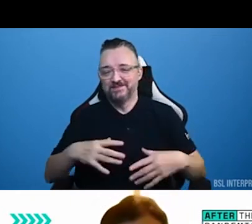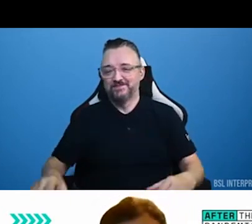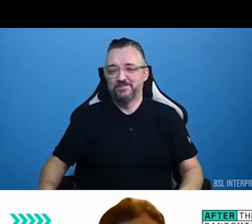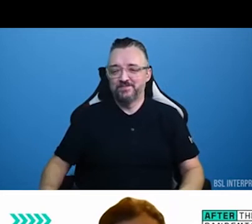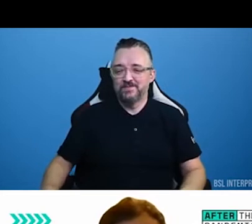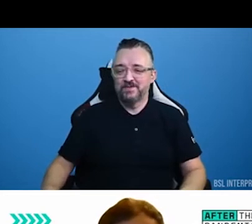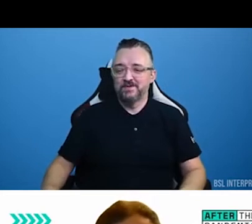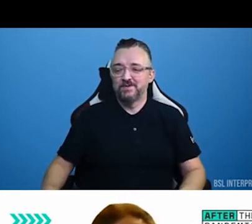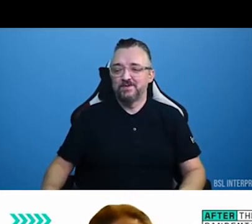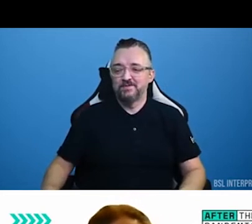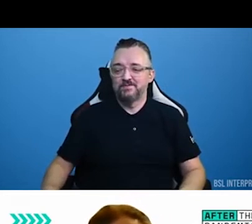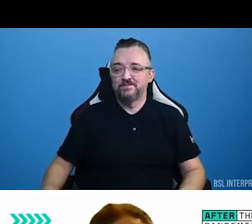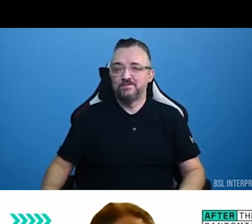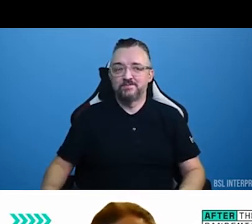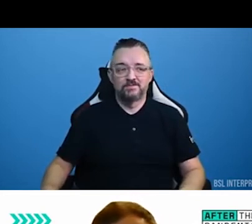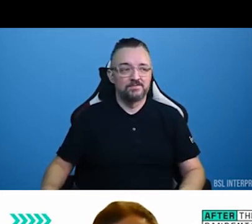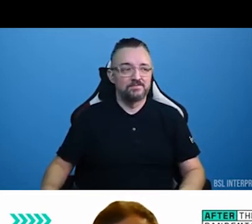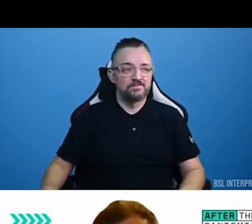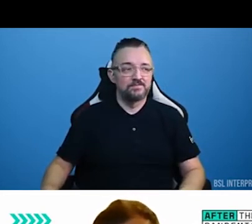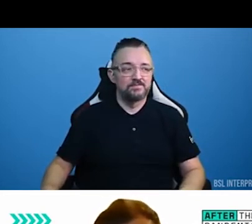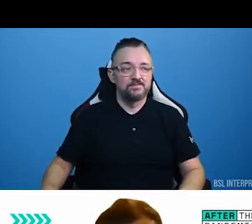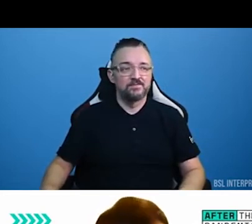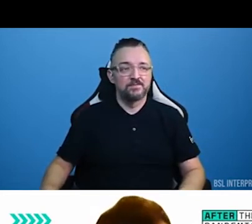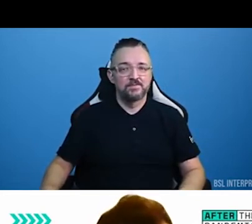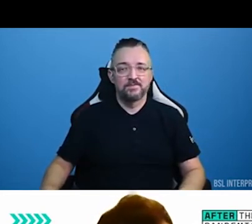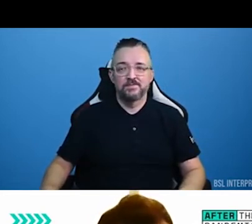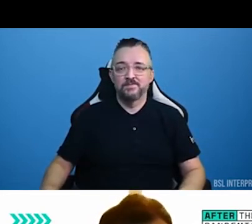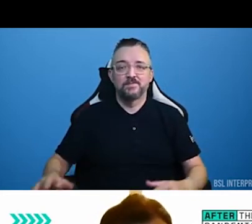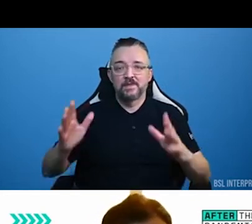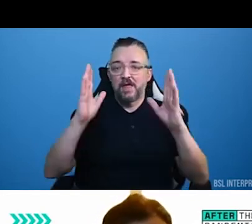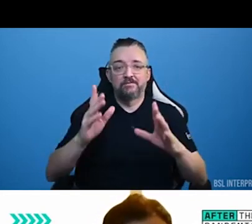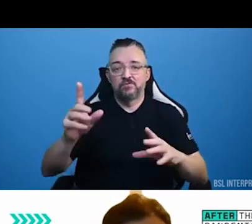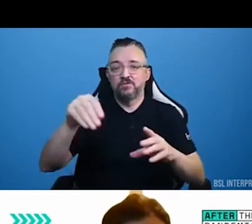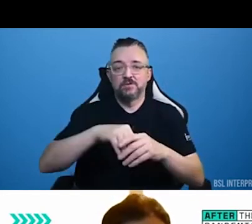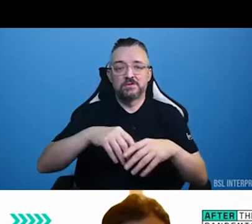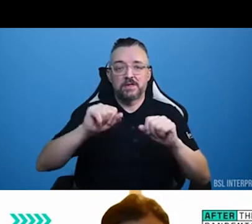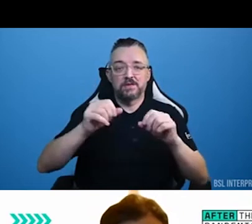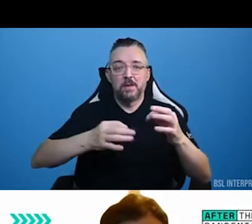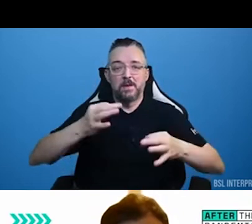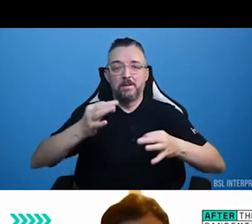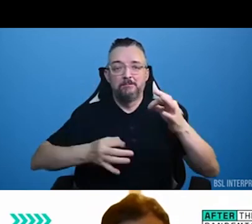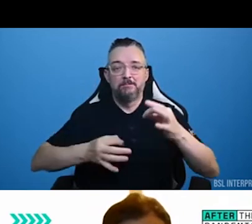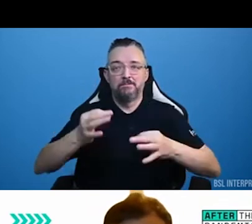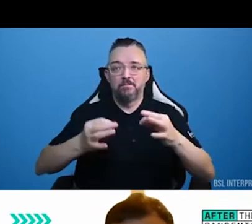If that's one thing, I would say that has to start in politics. Oh, is it back? Yeah, I can hear you.